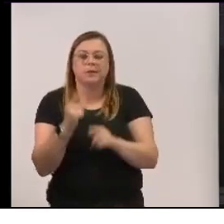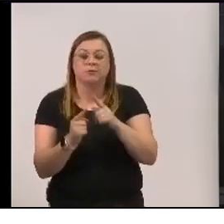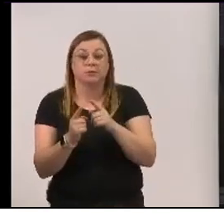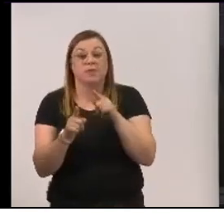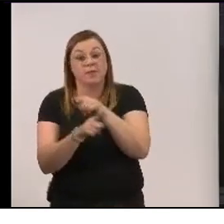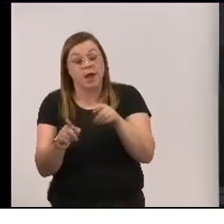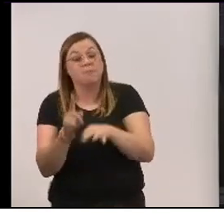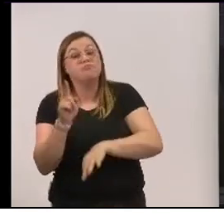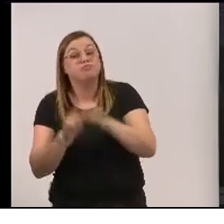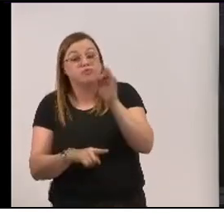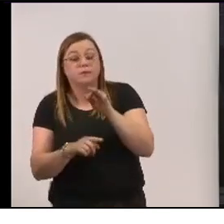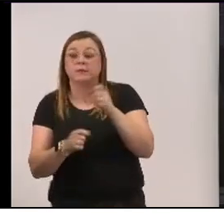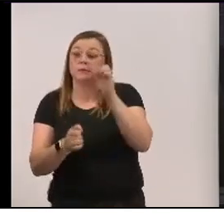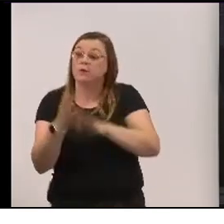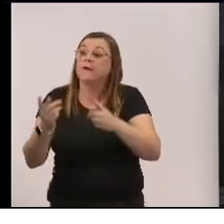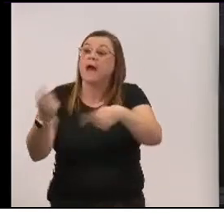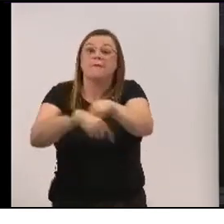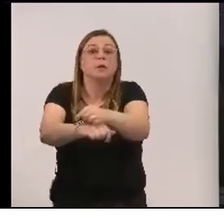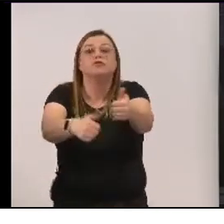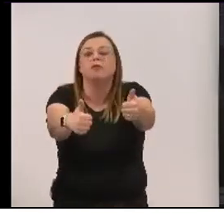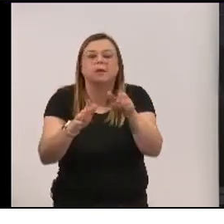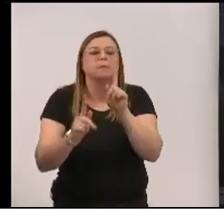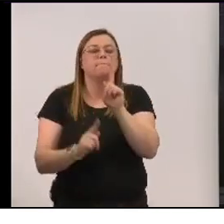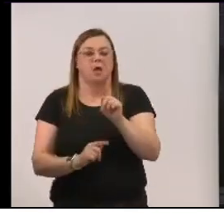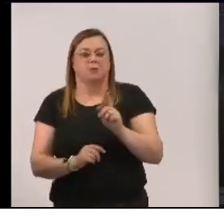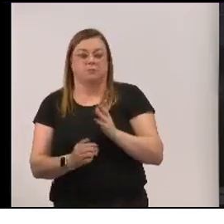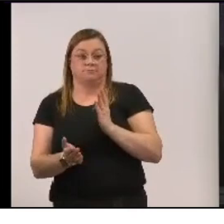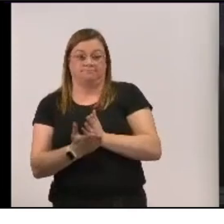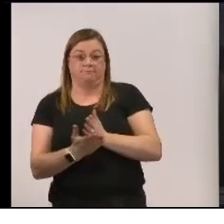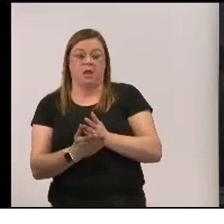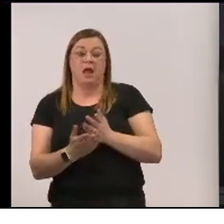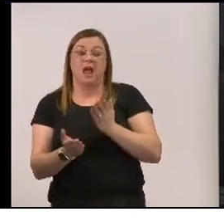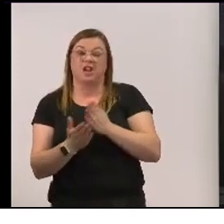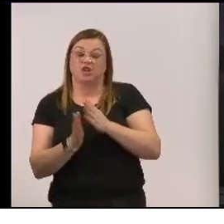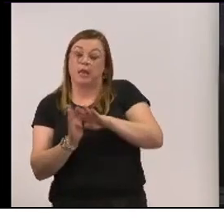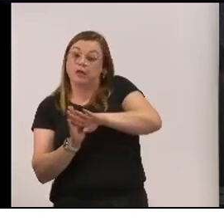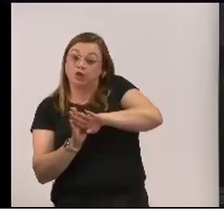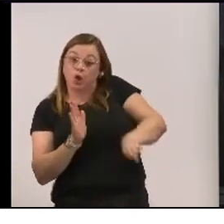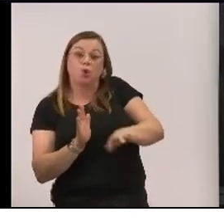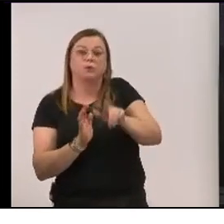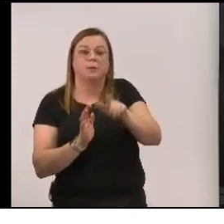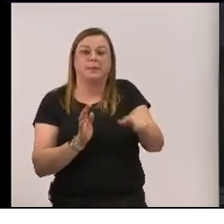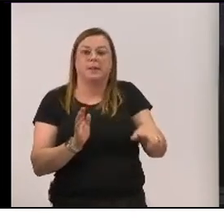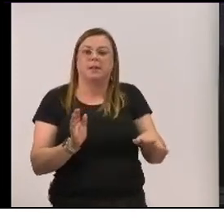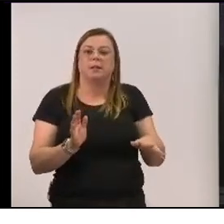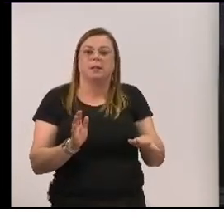the experience for everyone and that's great. But actually it excludes people is more the